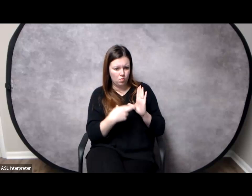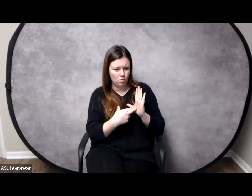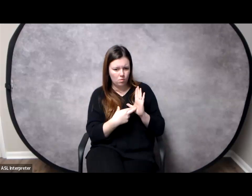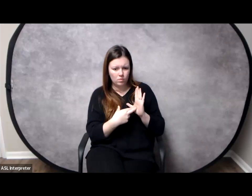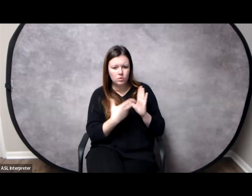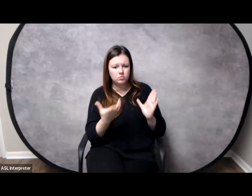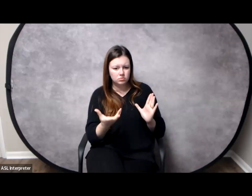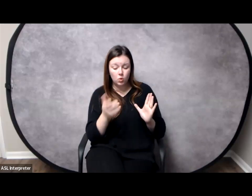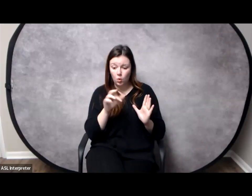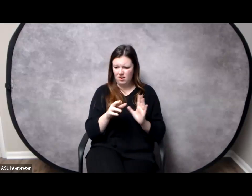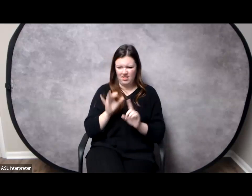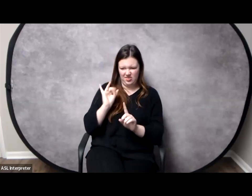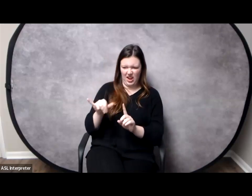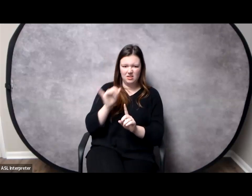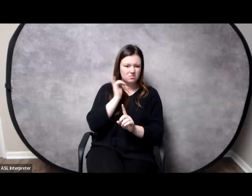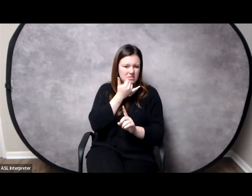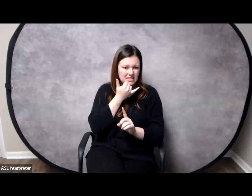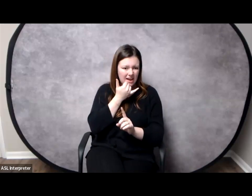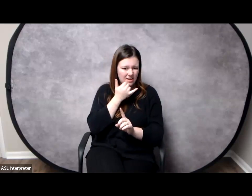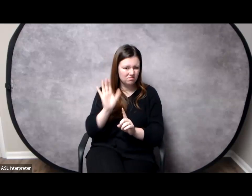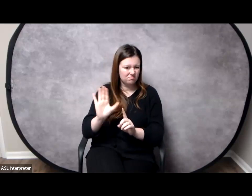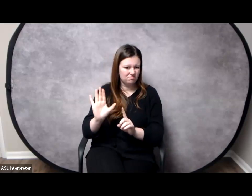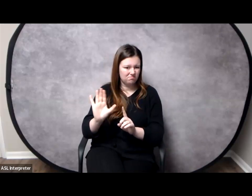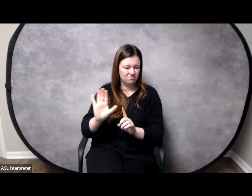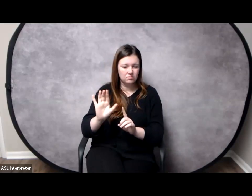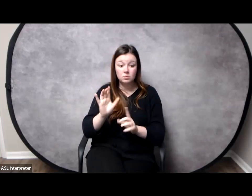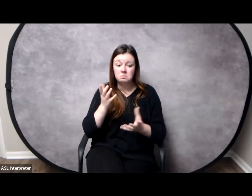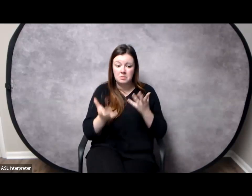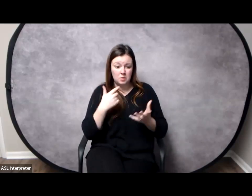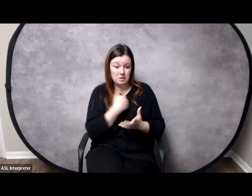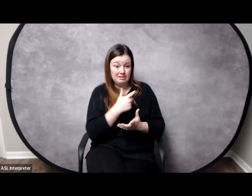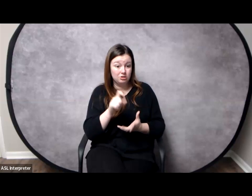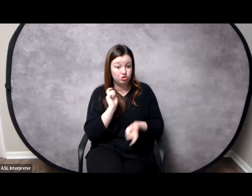it's a mistake, or there's something that you want us to change? We'll consider that.